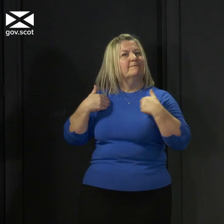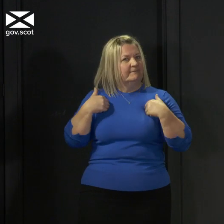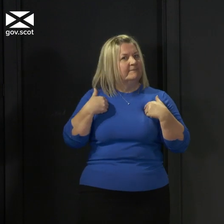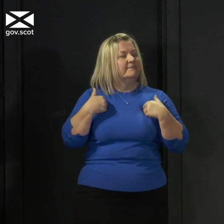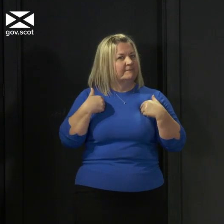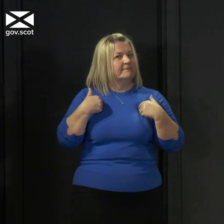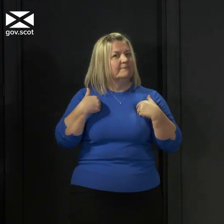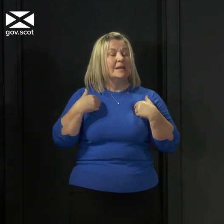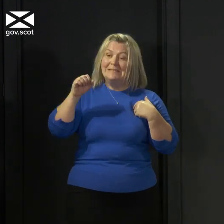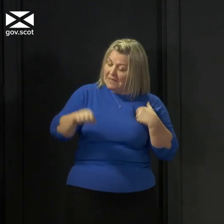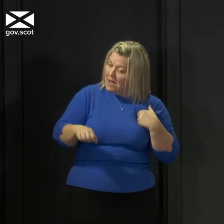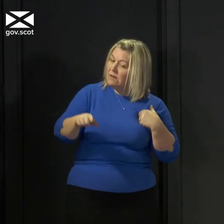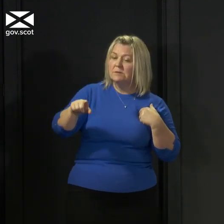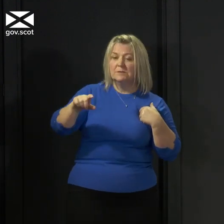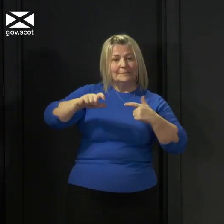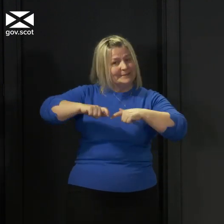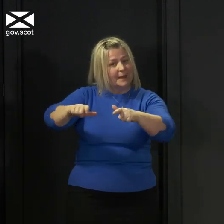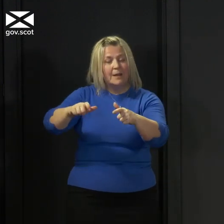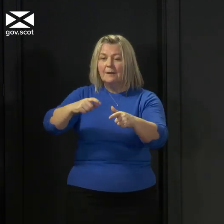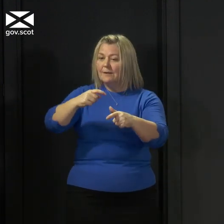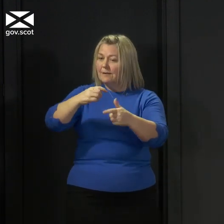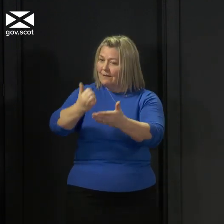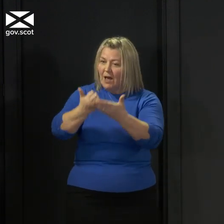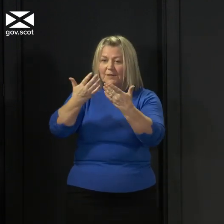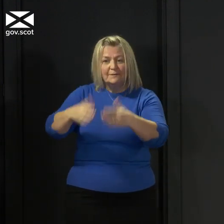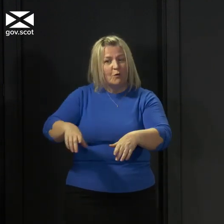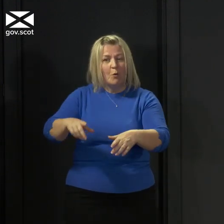advice from states age and work through Cobra but it gives us that level of